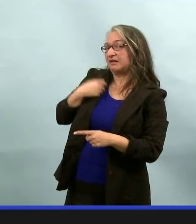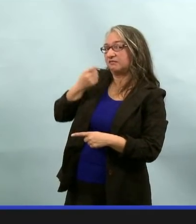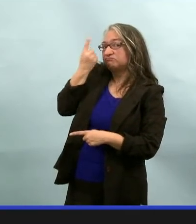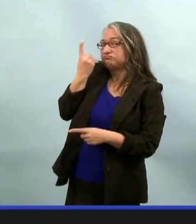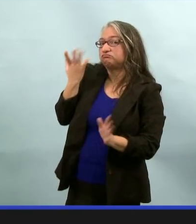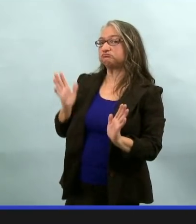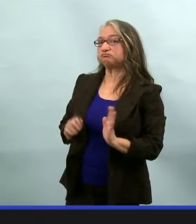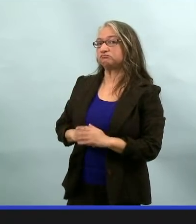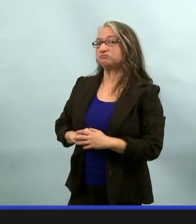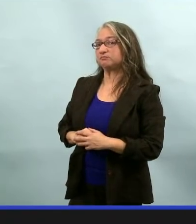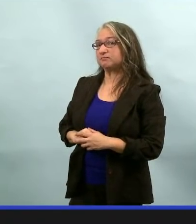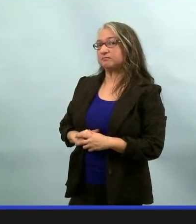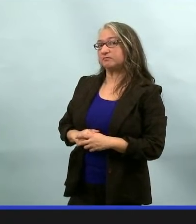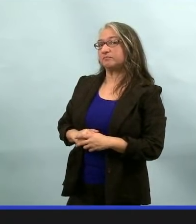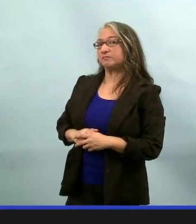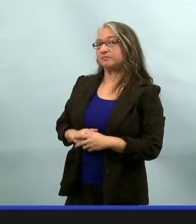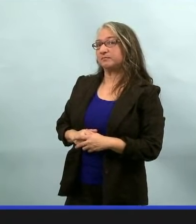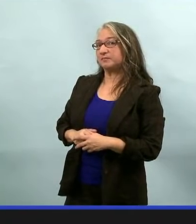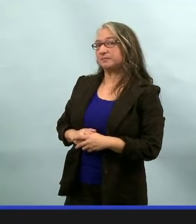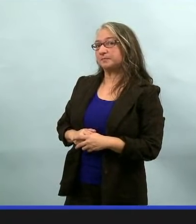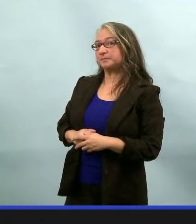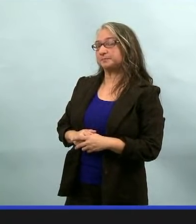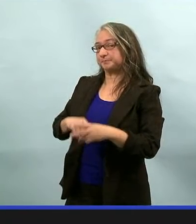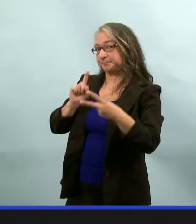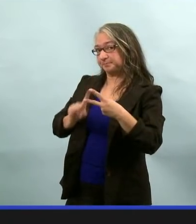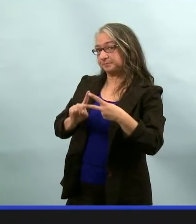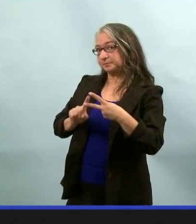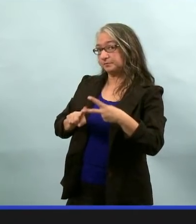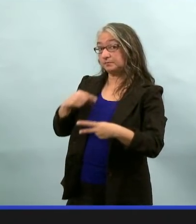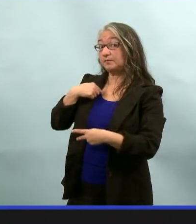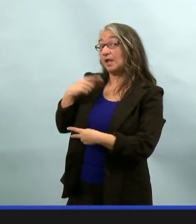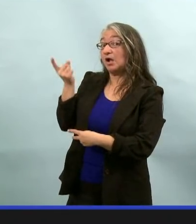heard from a few people that were trying to get like uh vaccine exemption letters for